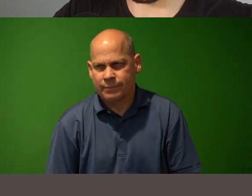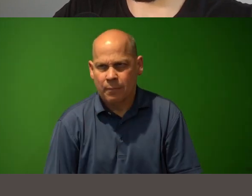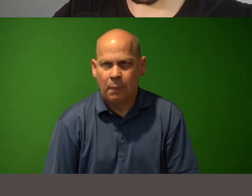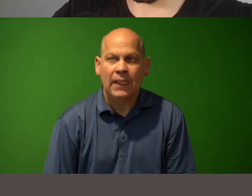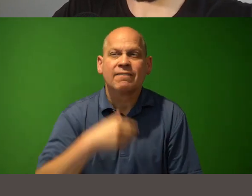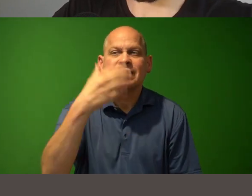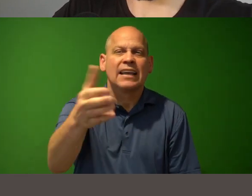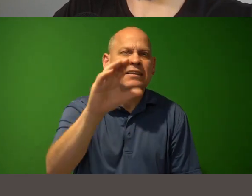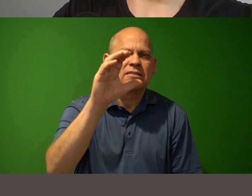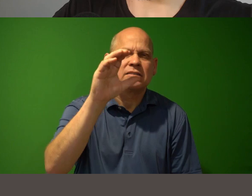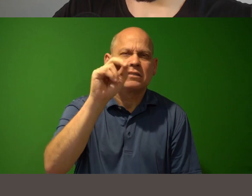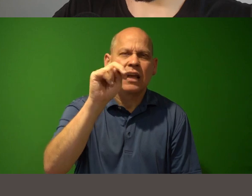Next is contrast.